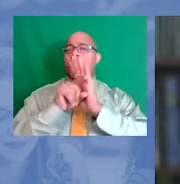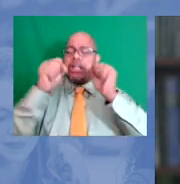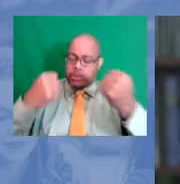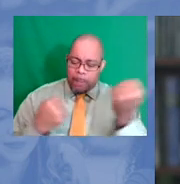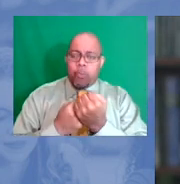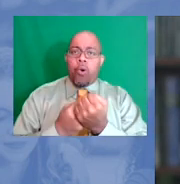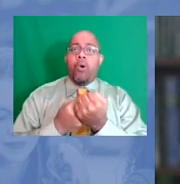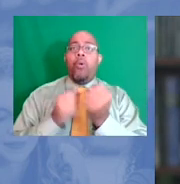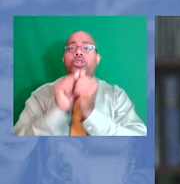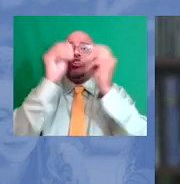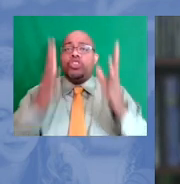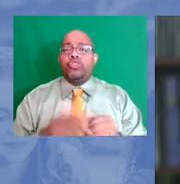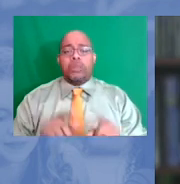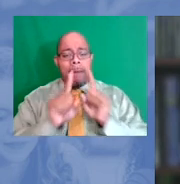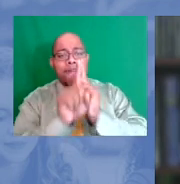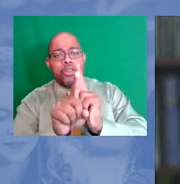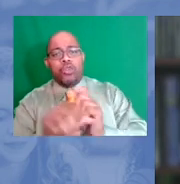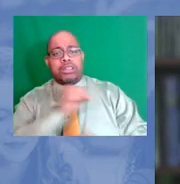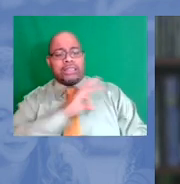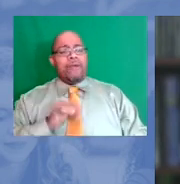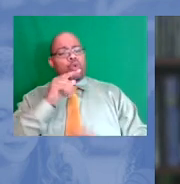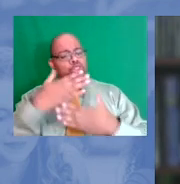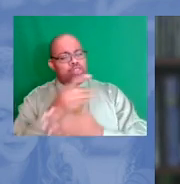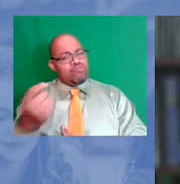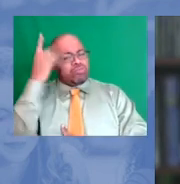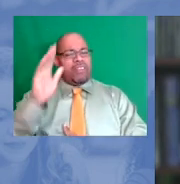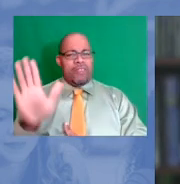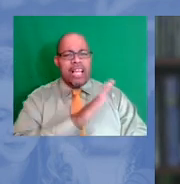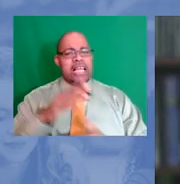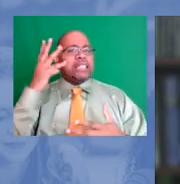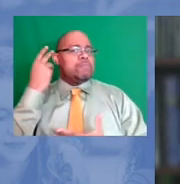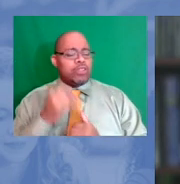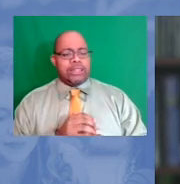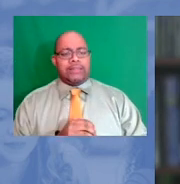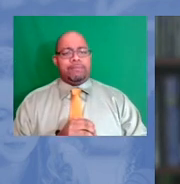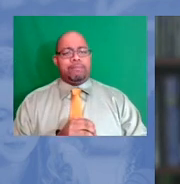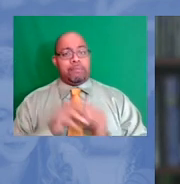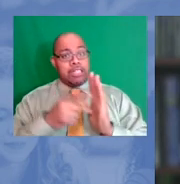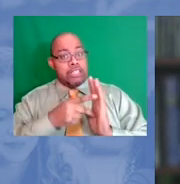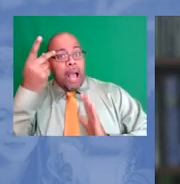AND STAFF WHO SHARE AND UNDERSTAND THEIR EXPERIENCES. BY DOUBLING THE NUMBER OF SCHOOL COUNSELORS,